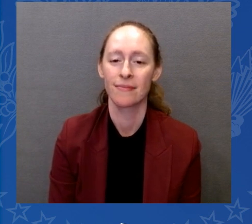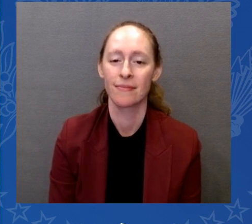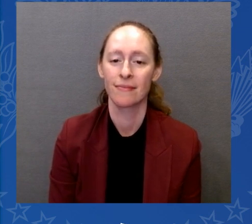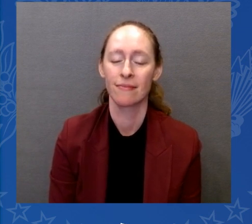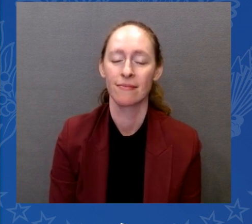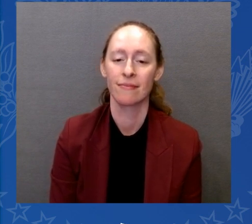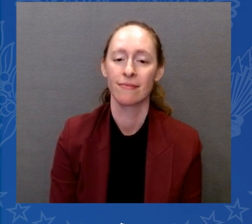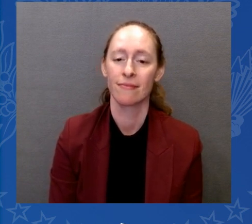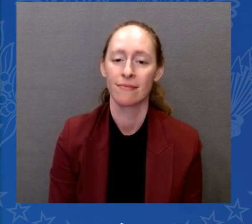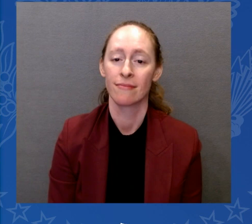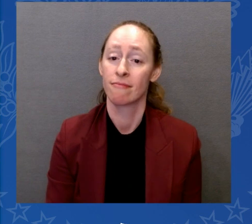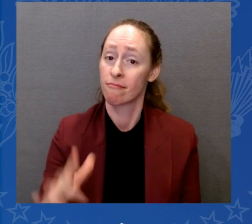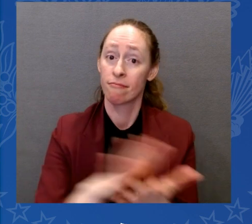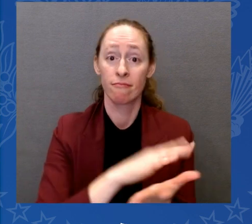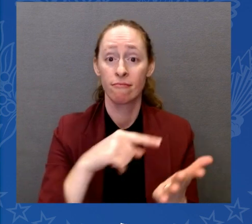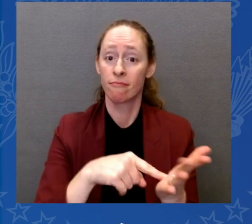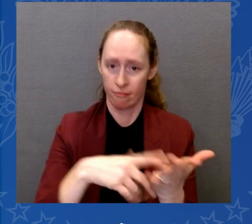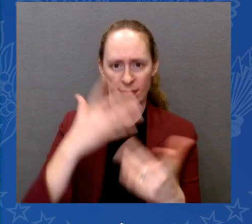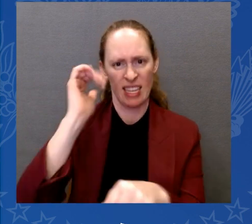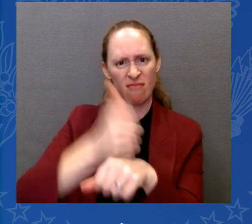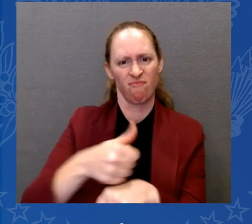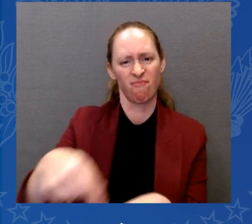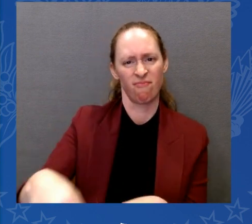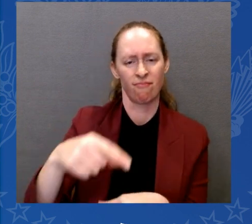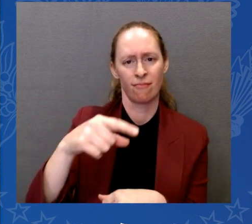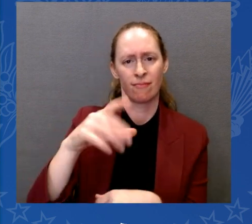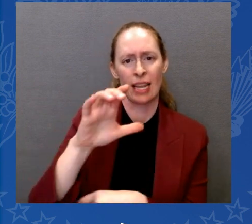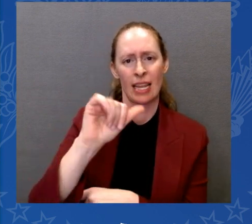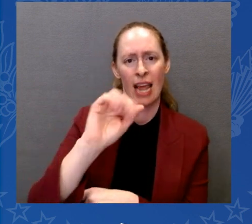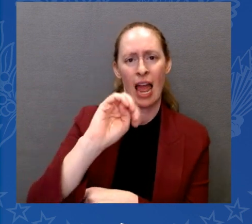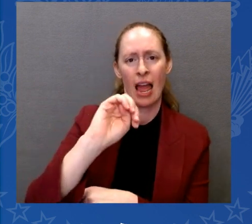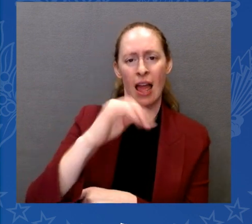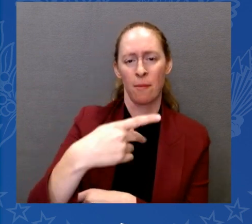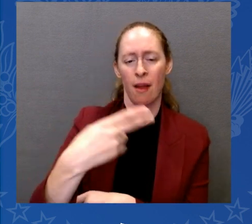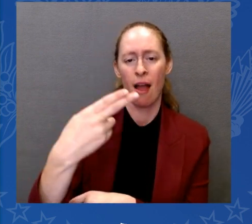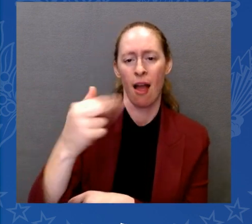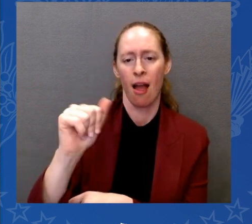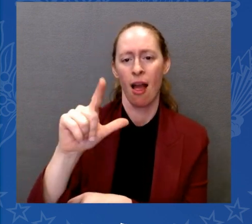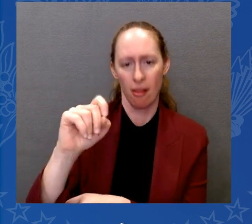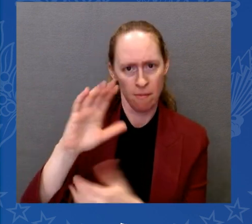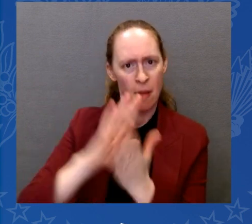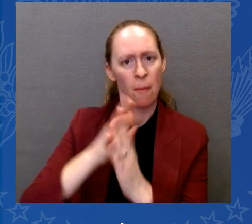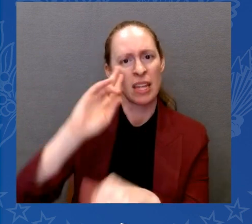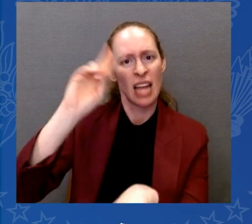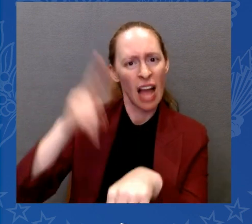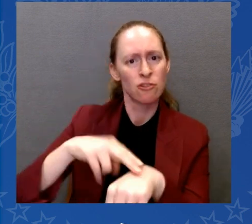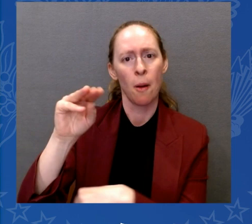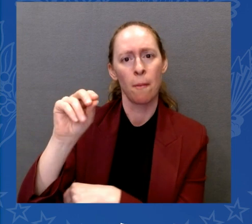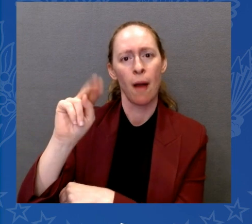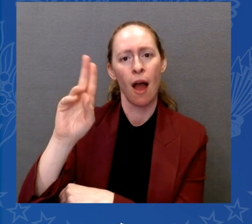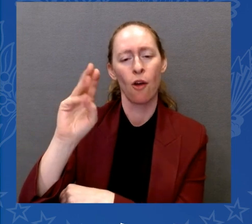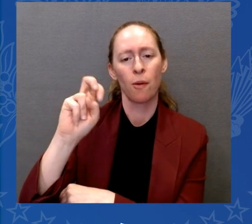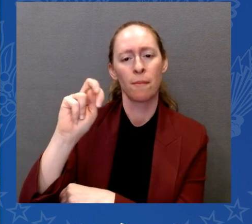Divide National Monument by the President of the United States of America proclamation."